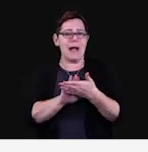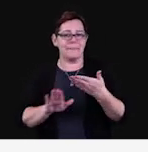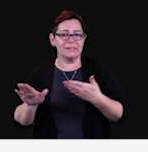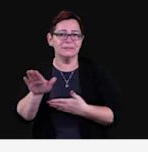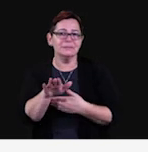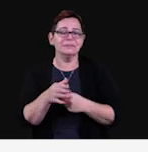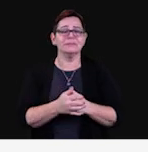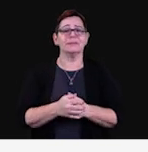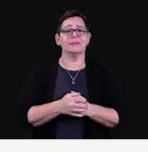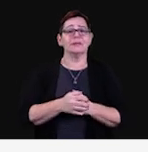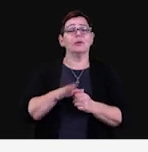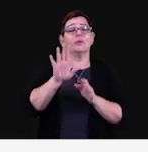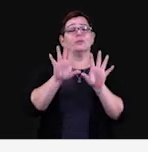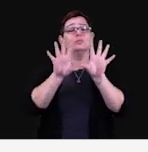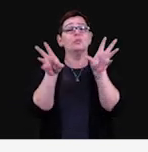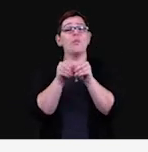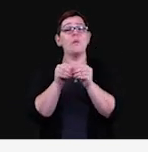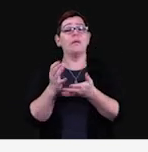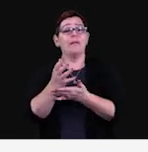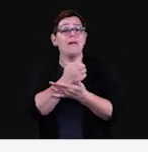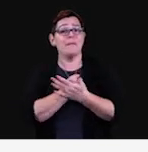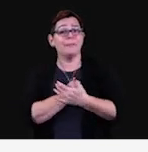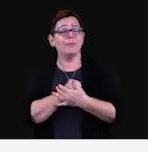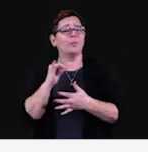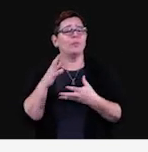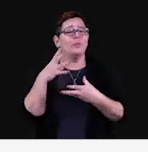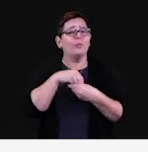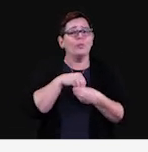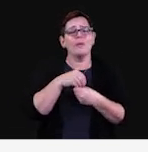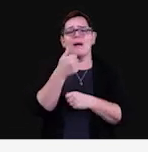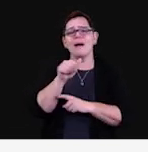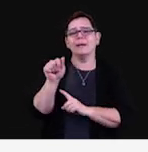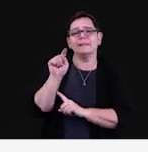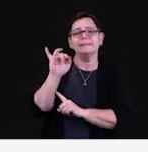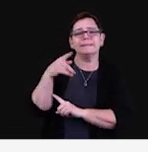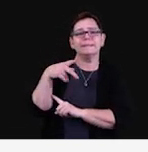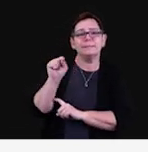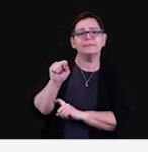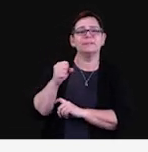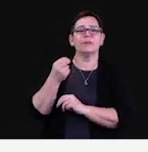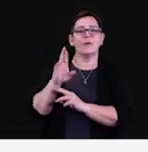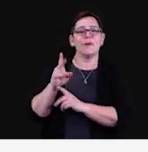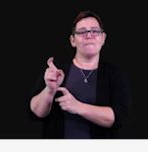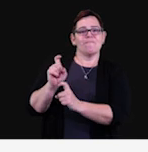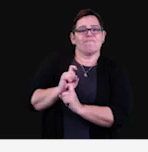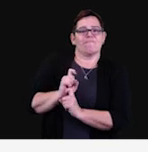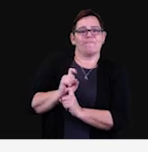your job and any bursaries or grants you receive for your studies or research